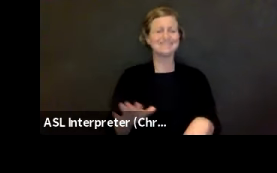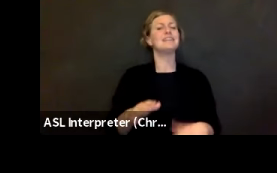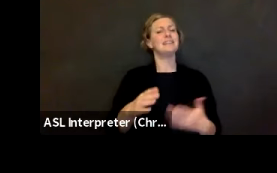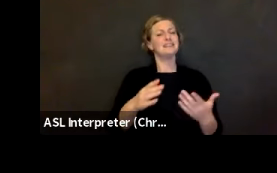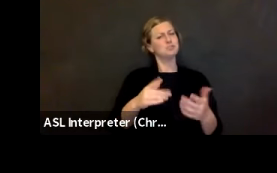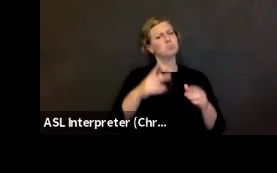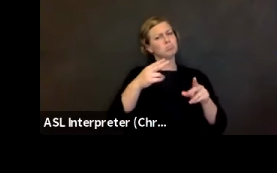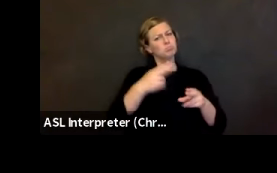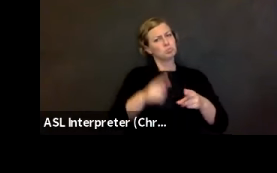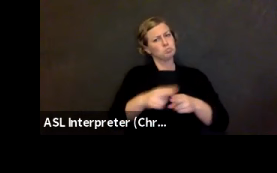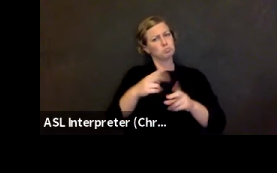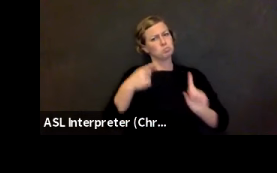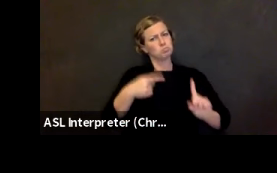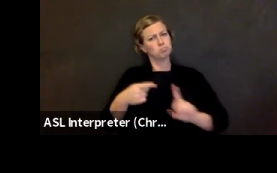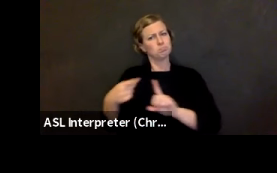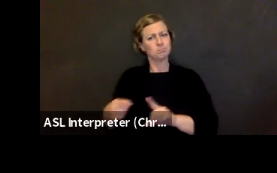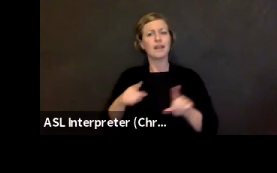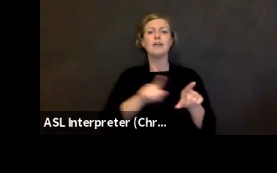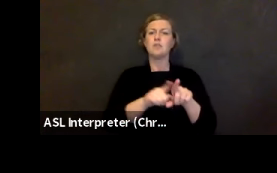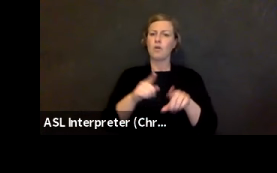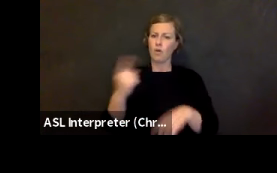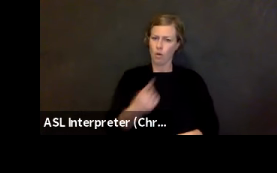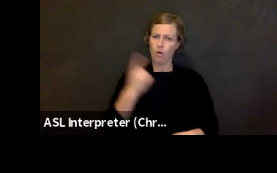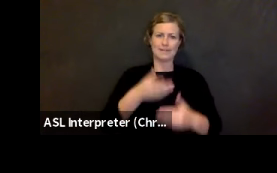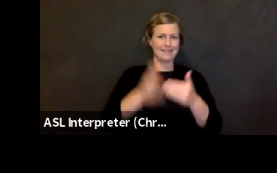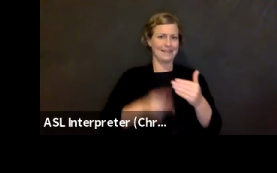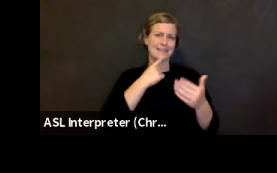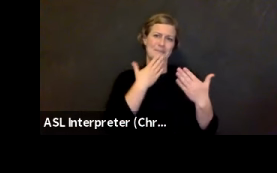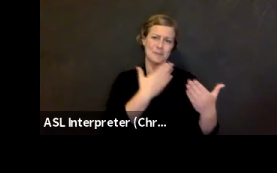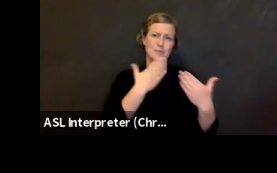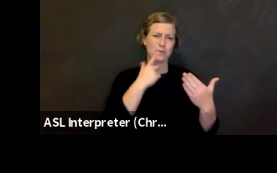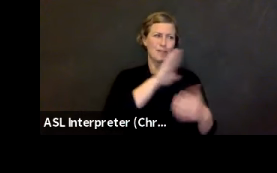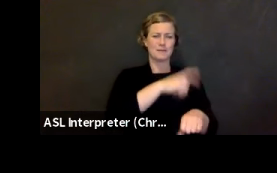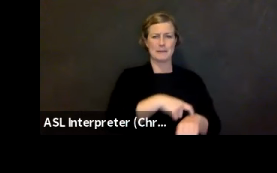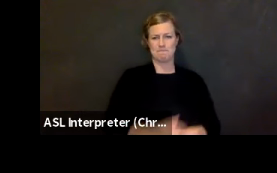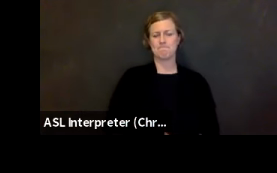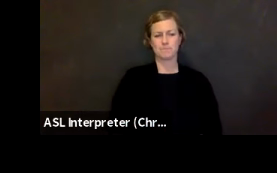or organization should dominate the conversation and remember always thank the